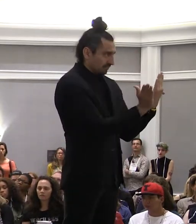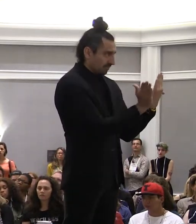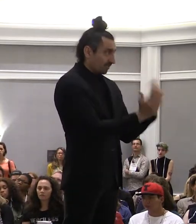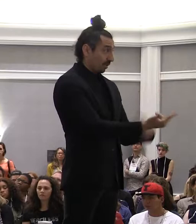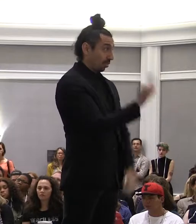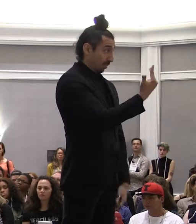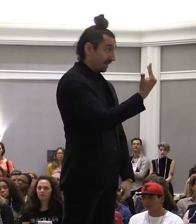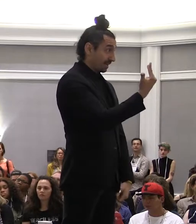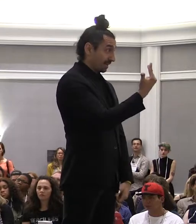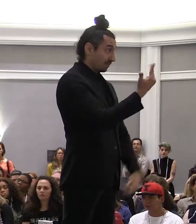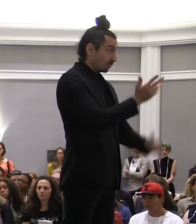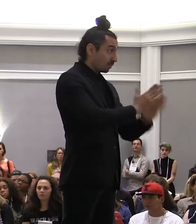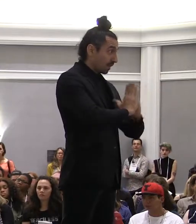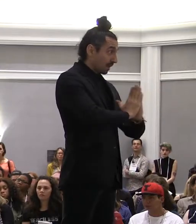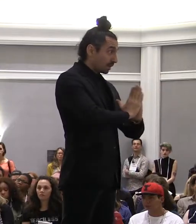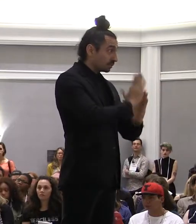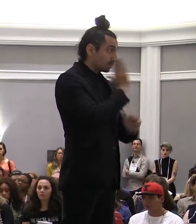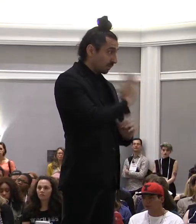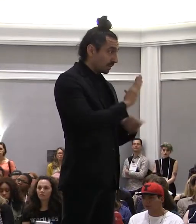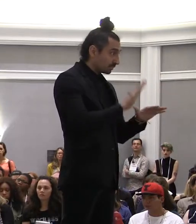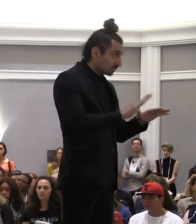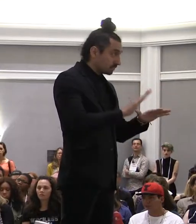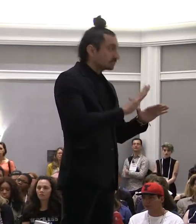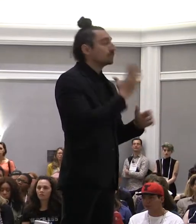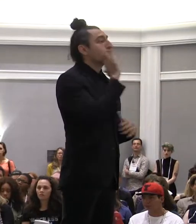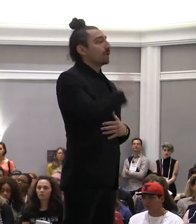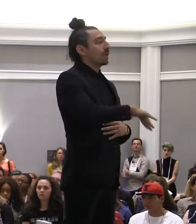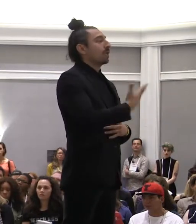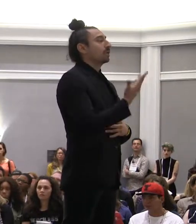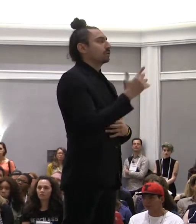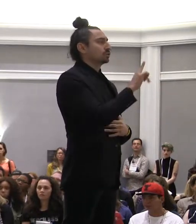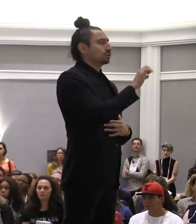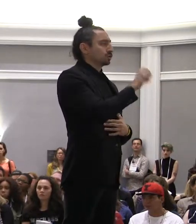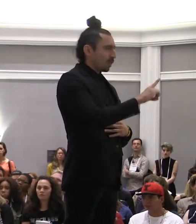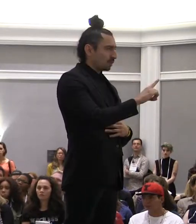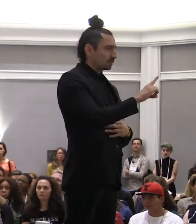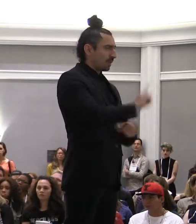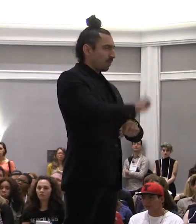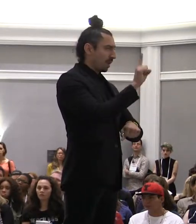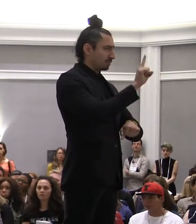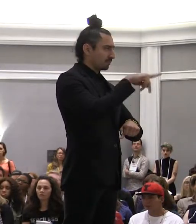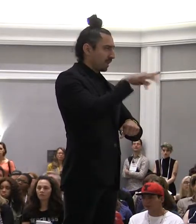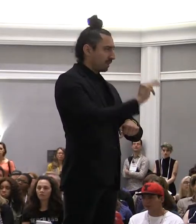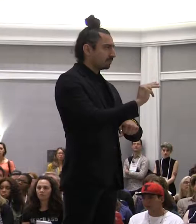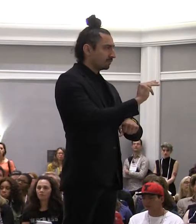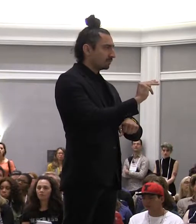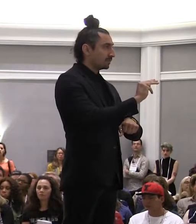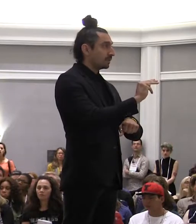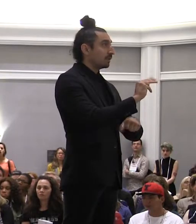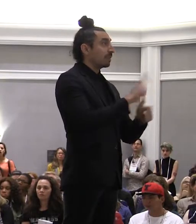around that time are Zohar, Asr and Magrib. Zohar is going to be around 1 p.m., Asr is going to be around 6:30 p.m.